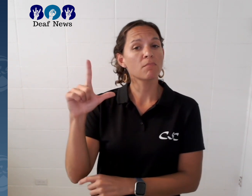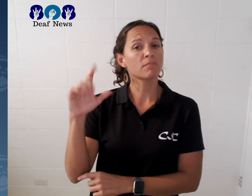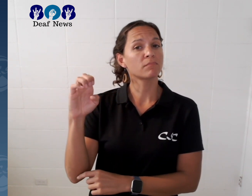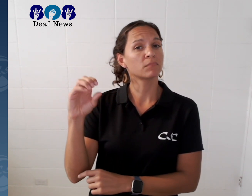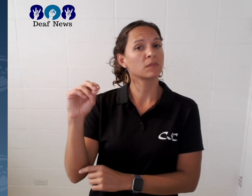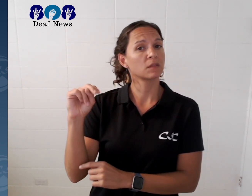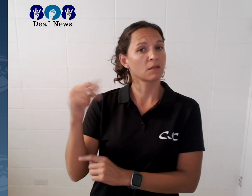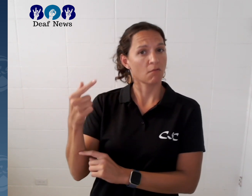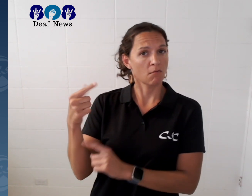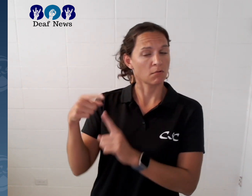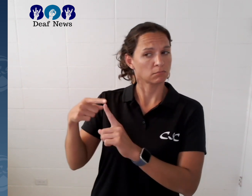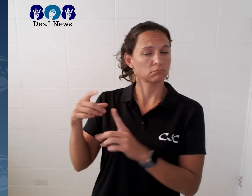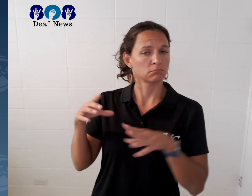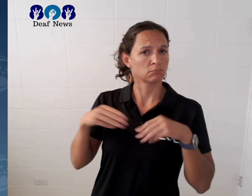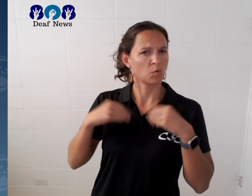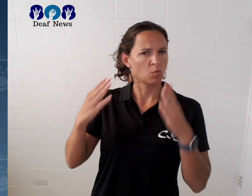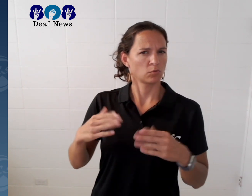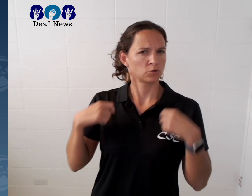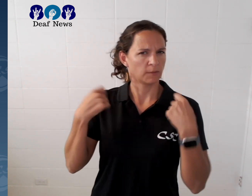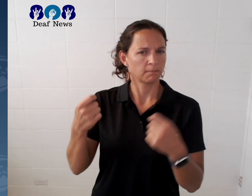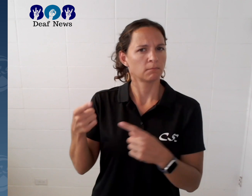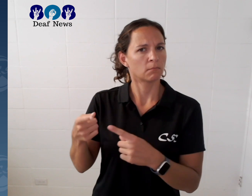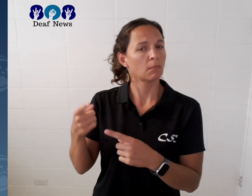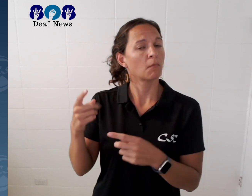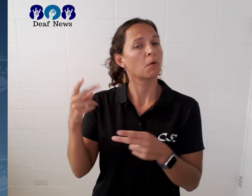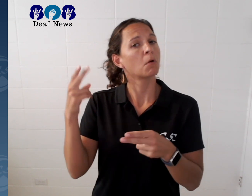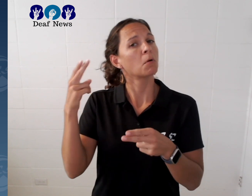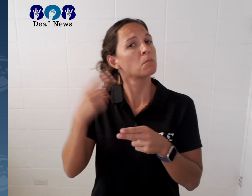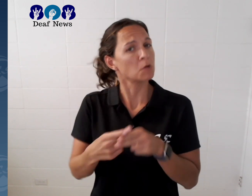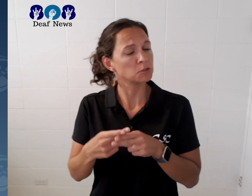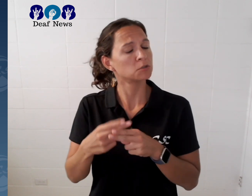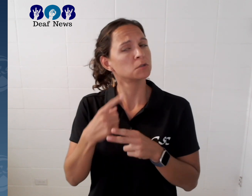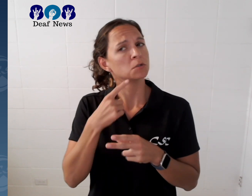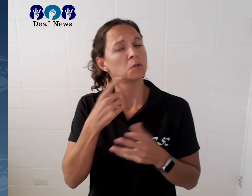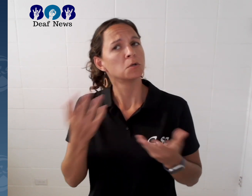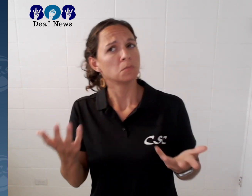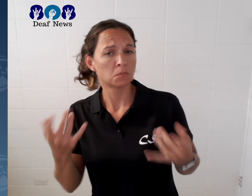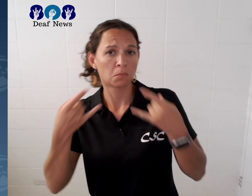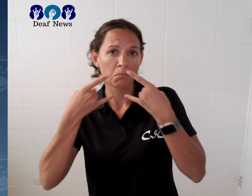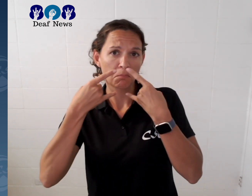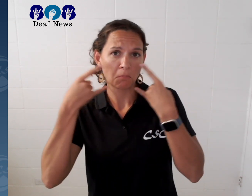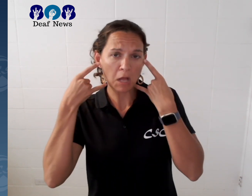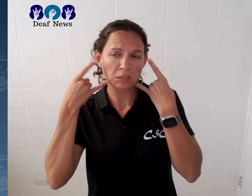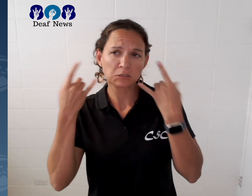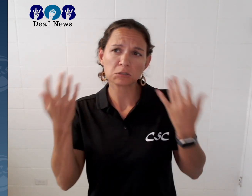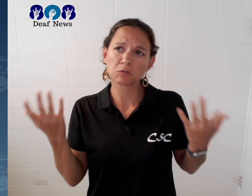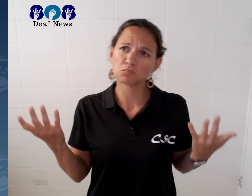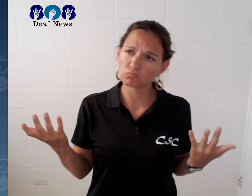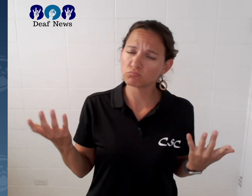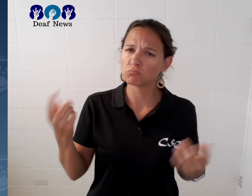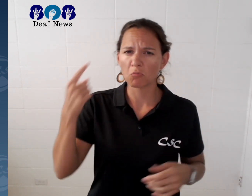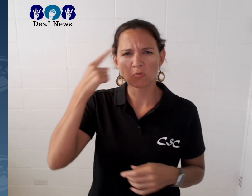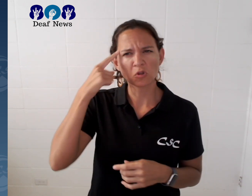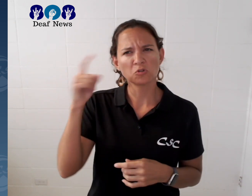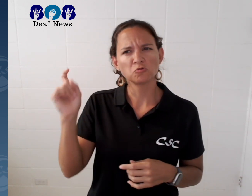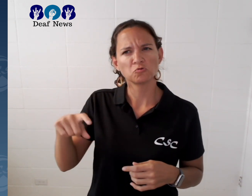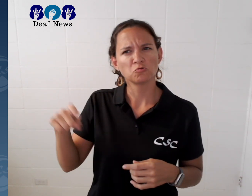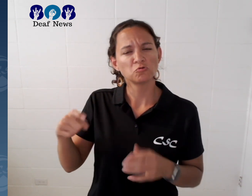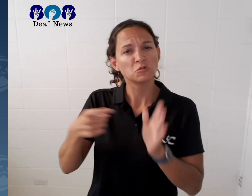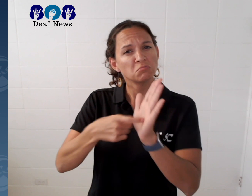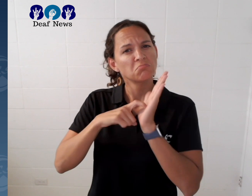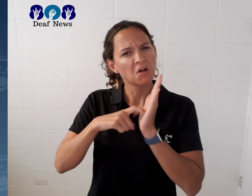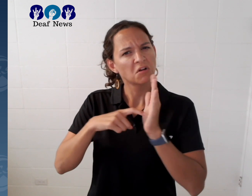Gym owner Leon believes indoor mask mandates should be dropped. He feels people